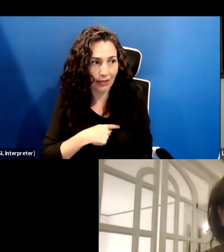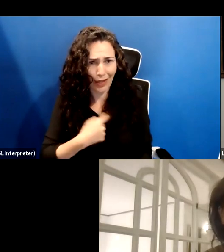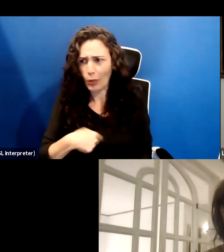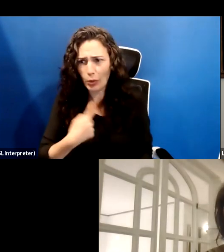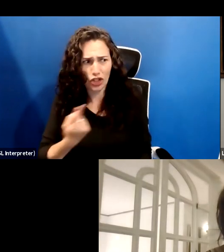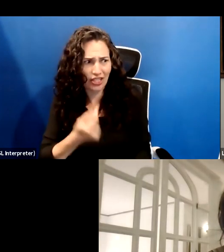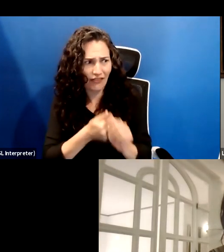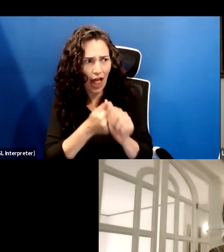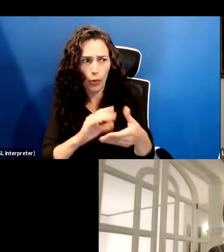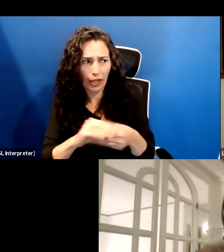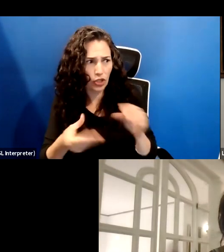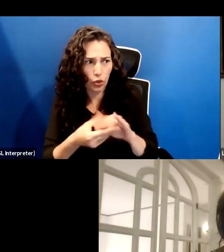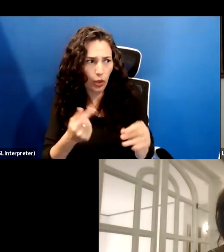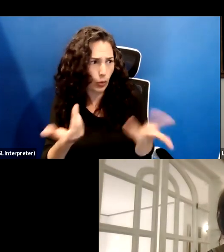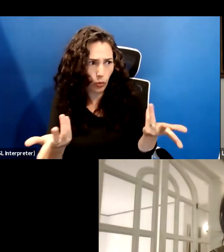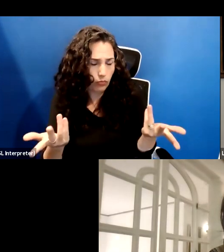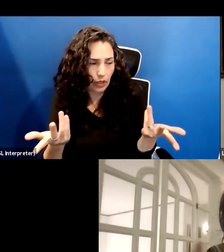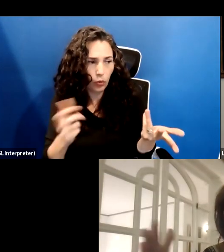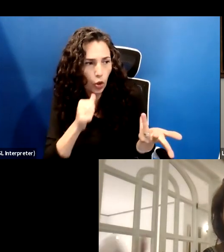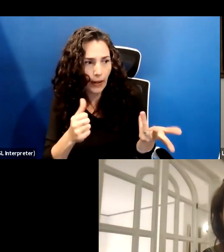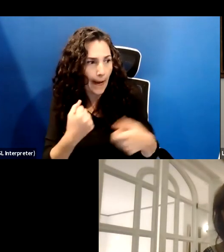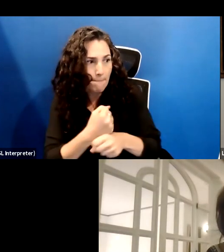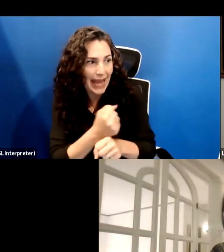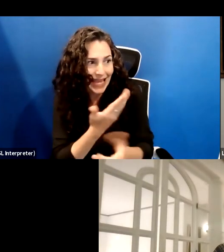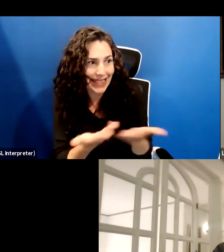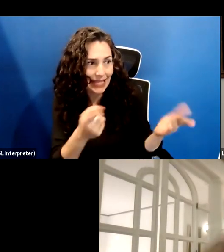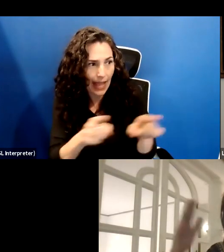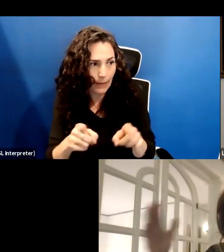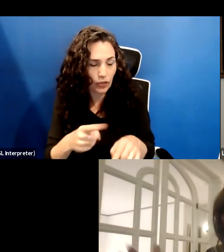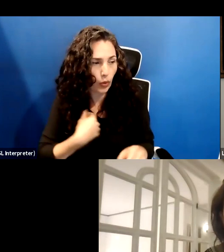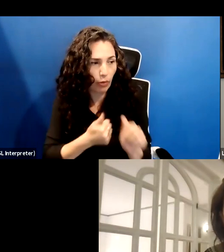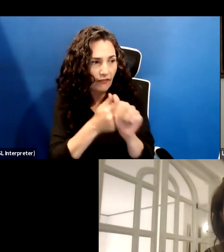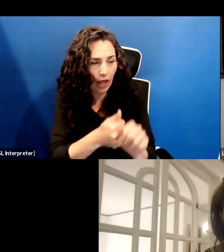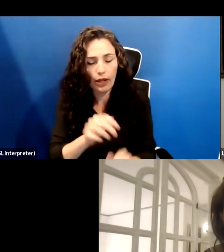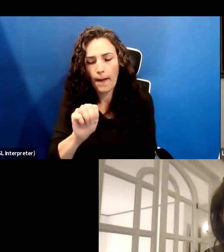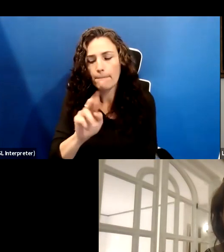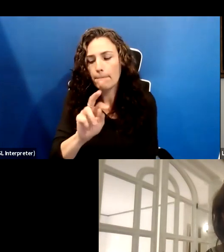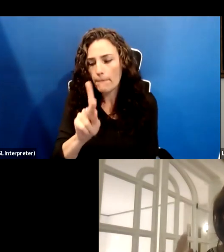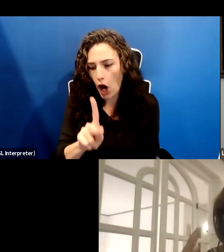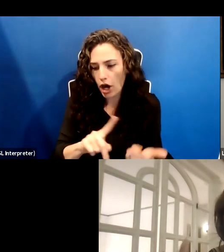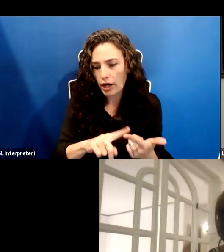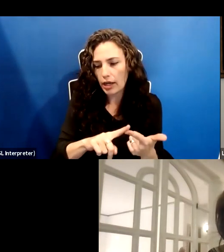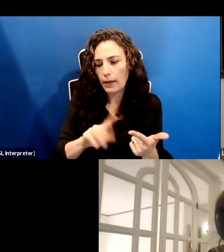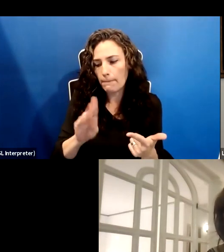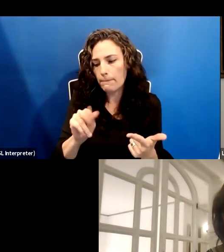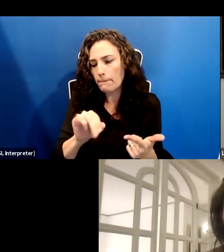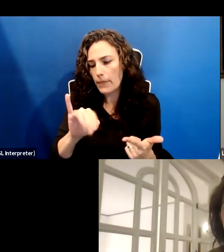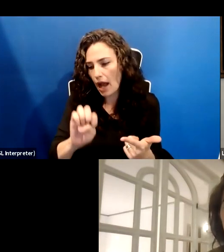So we were following Mark and Bonnie, and Sara, and Nippy, and others as they sort of went on this journey.